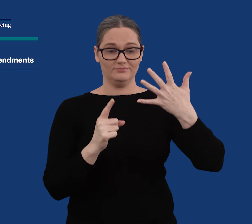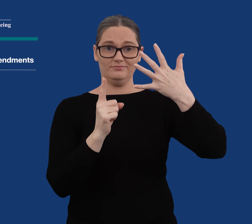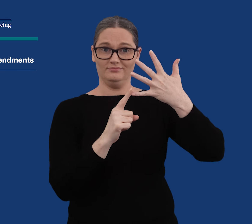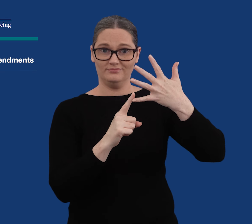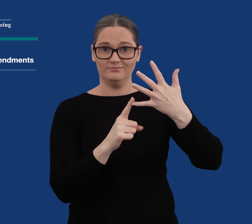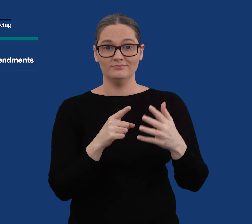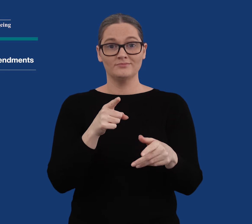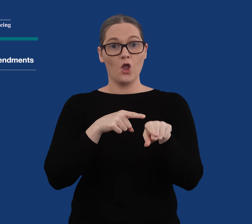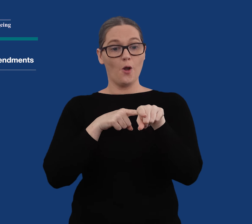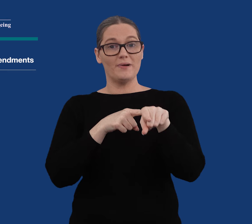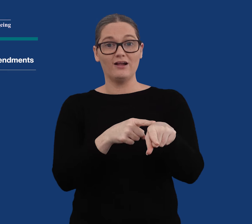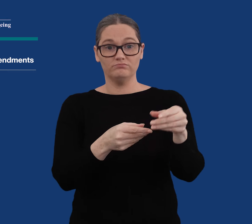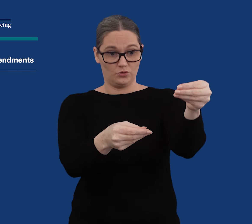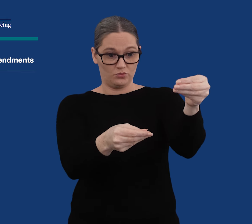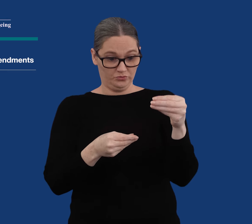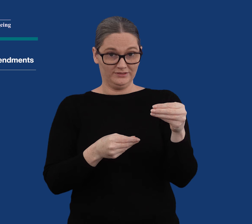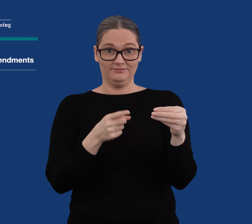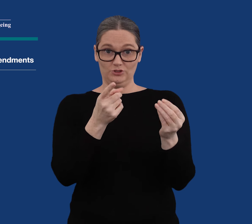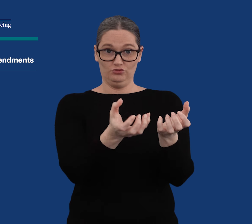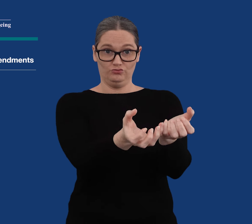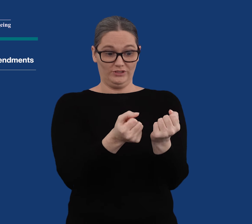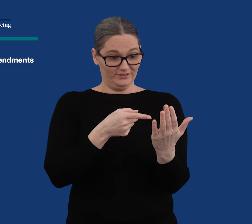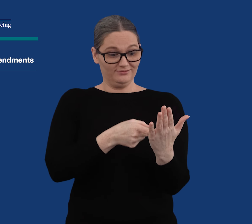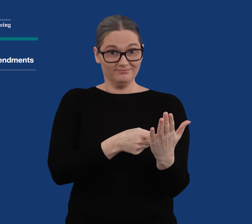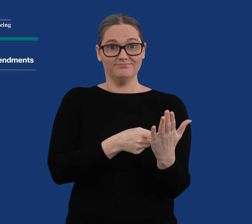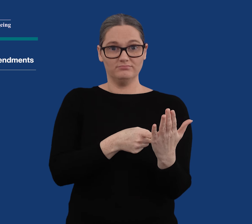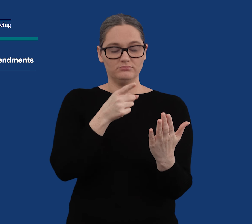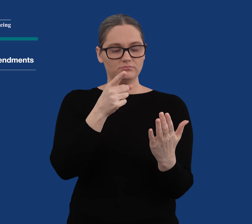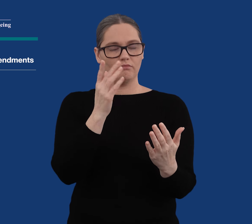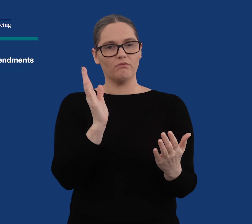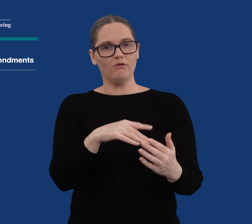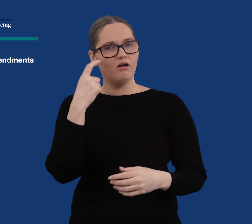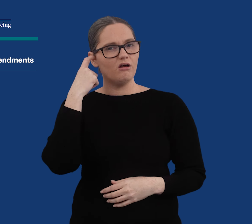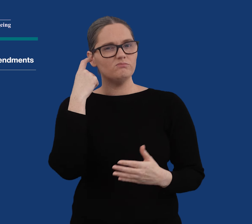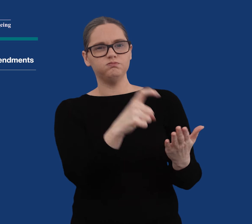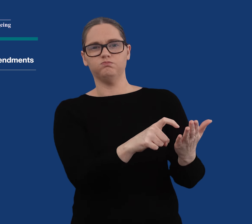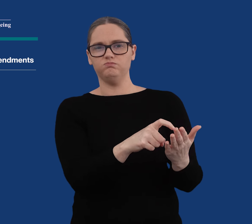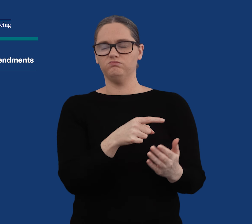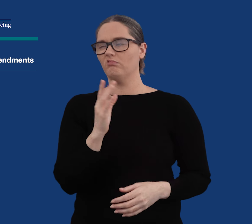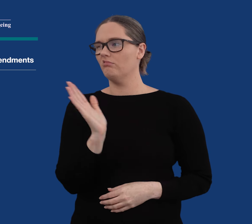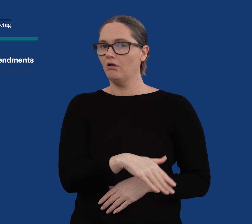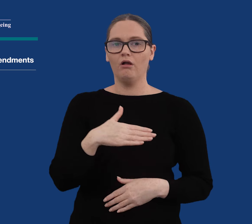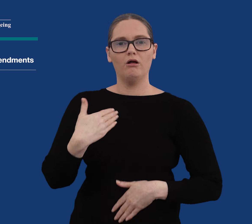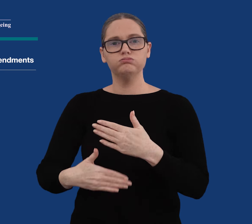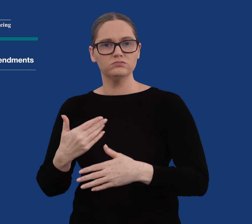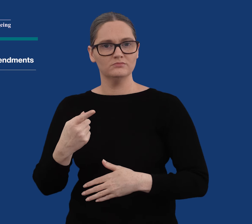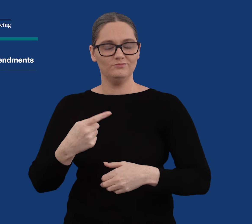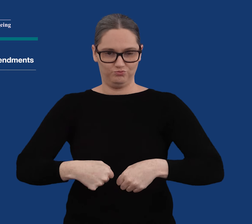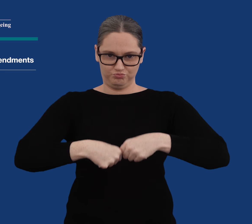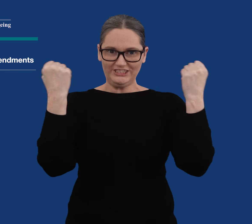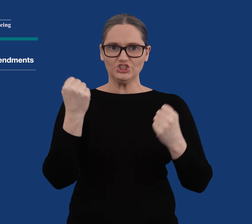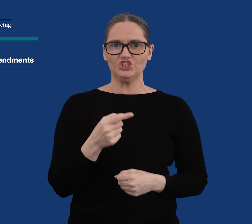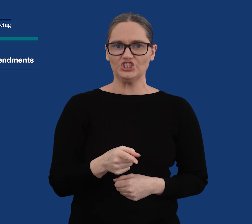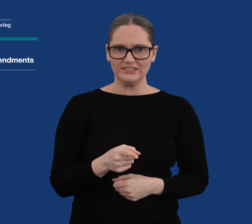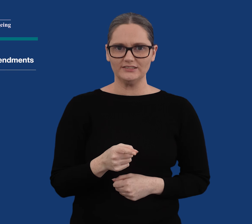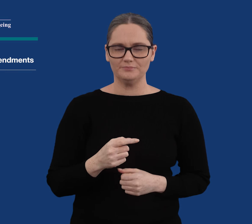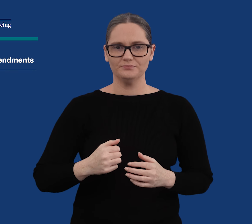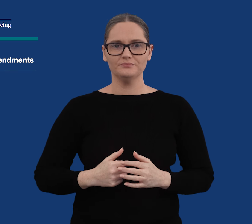• for contravention of a compliance notice